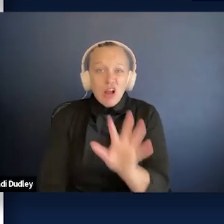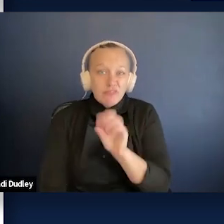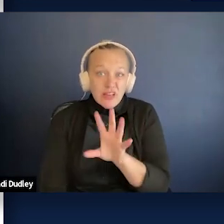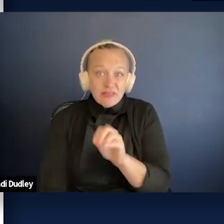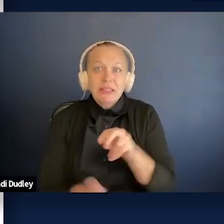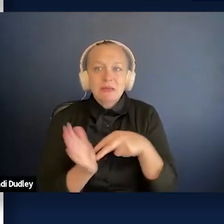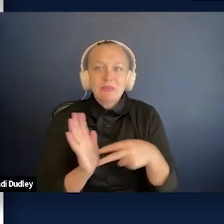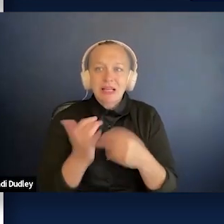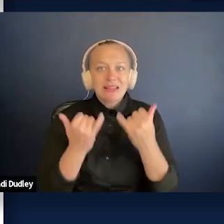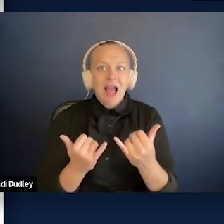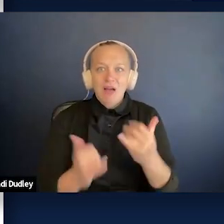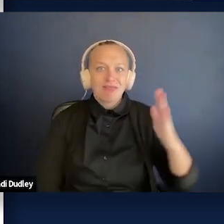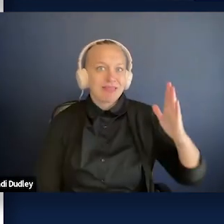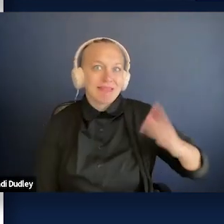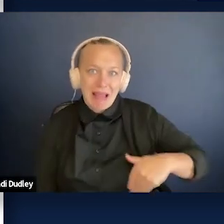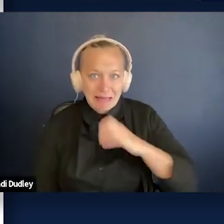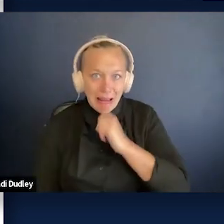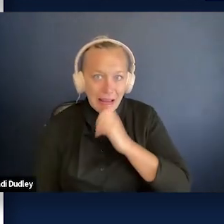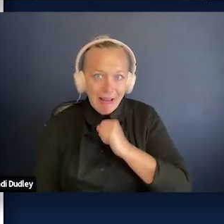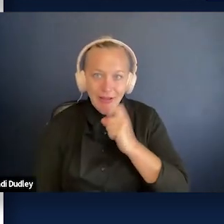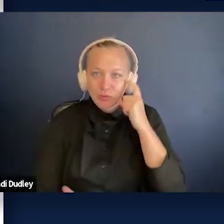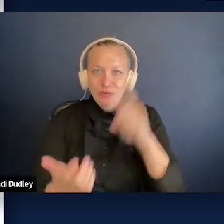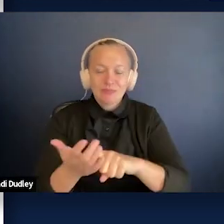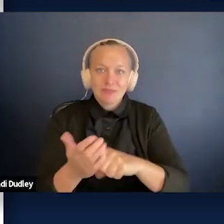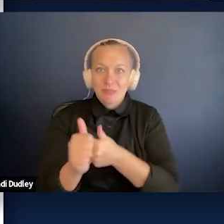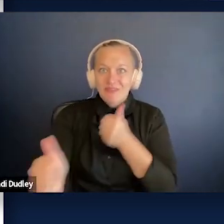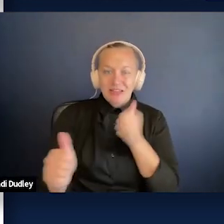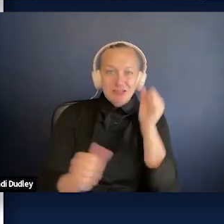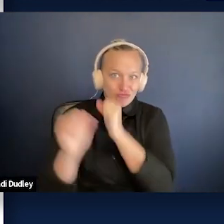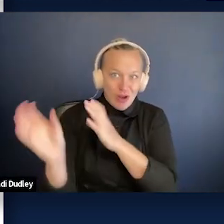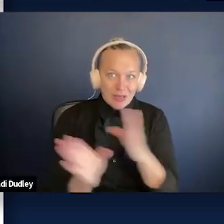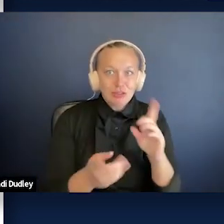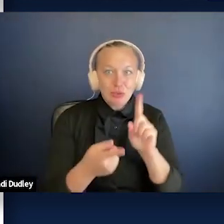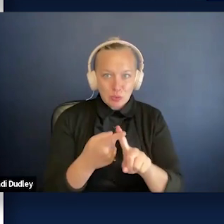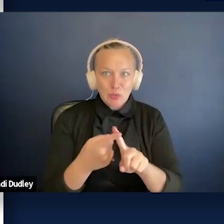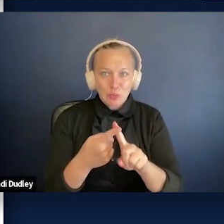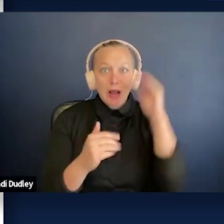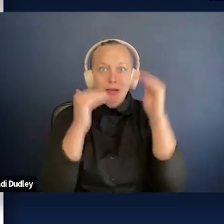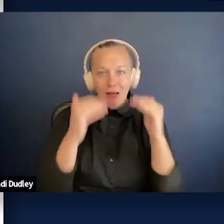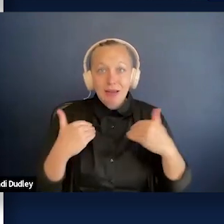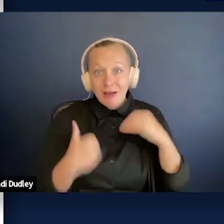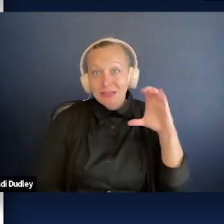for adults with CP. Characterizing the epidemiology of the pneumococcal disease risk.